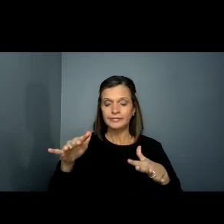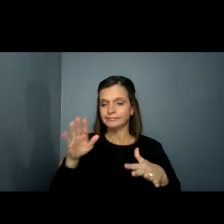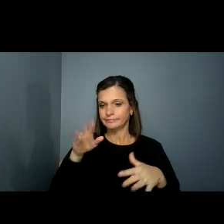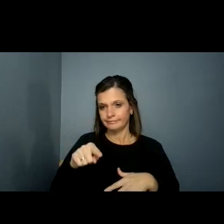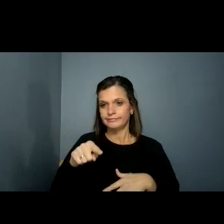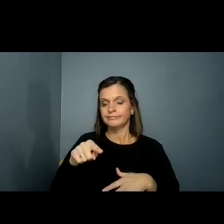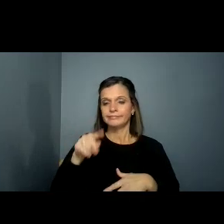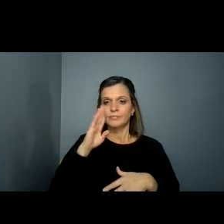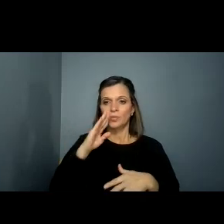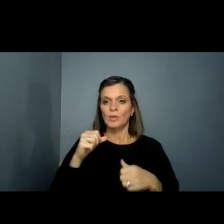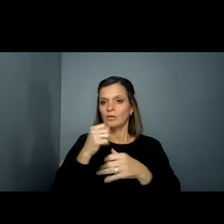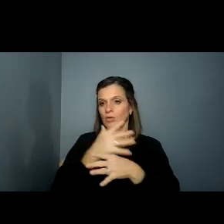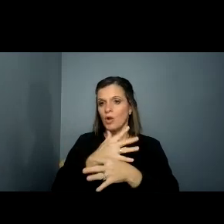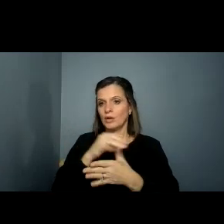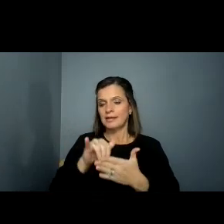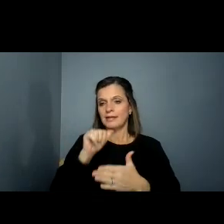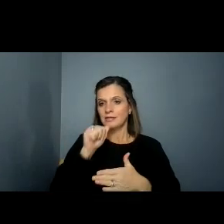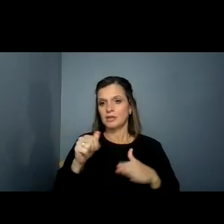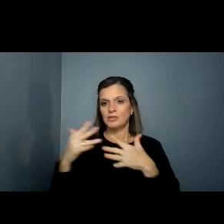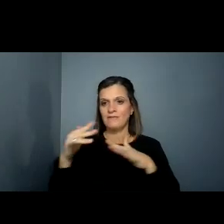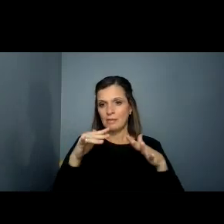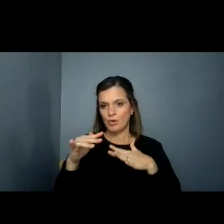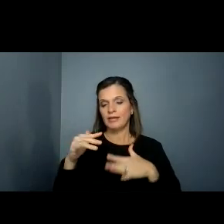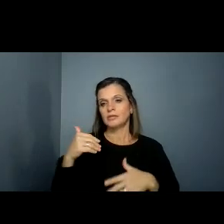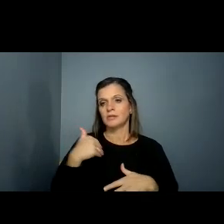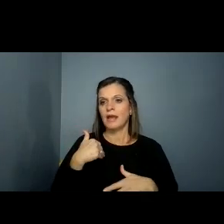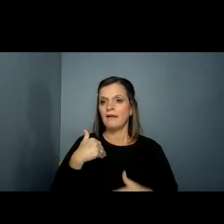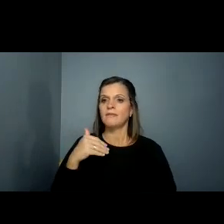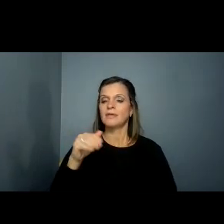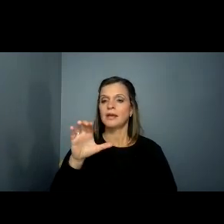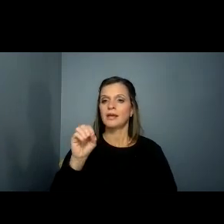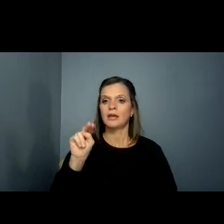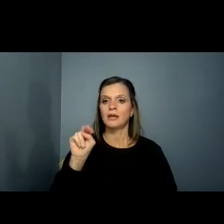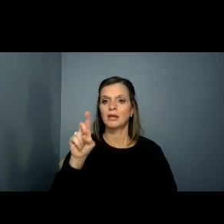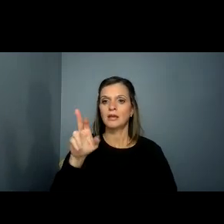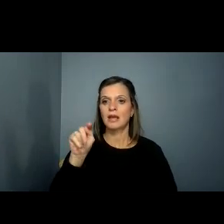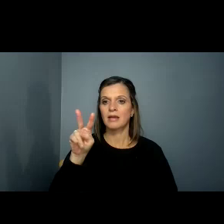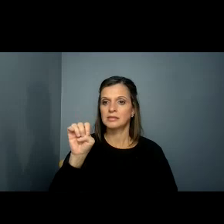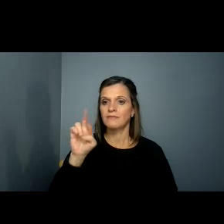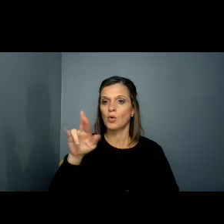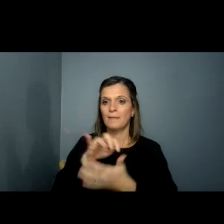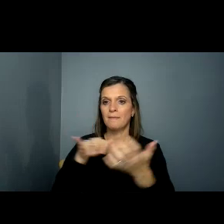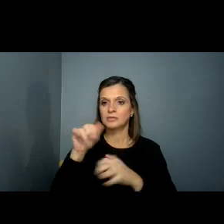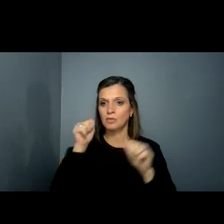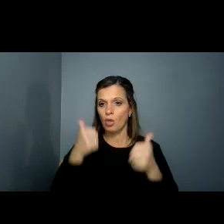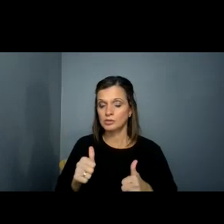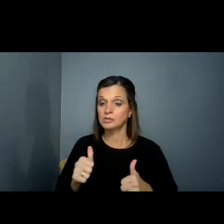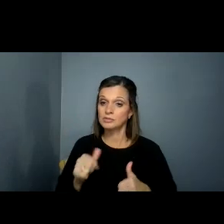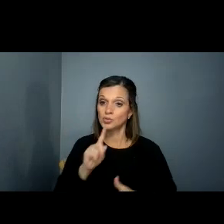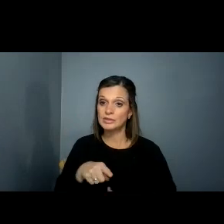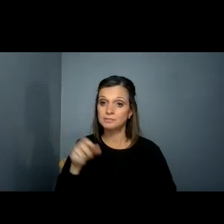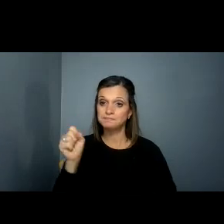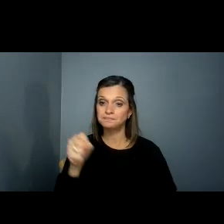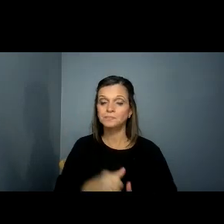got to conductive loss or mix loss. Yeah, it's a real deal. I have one more question. Last on my end.